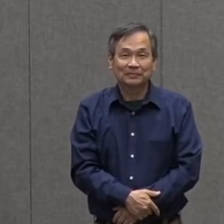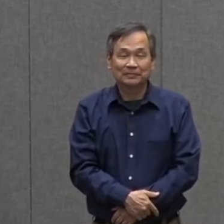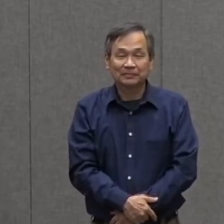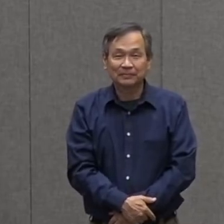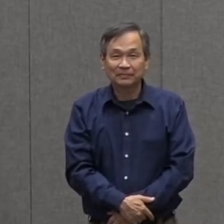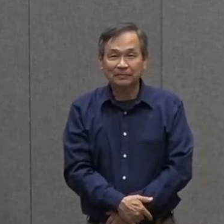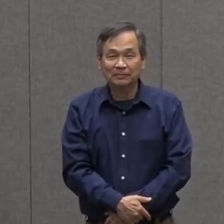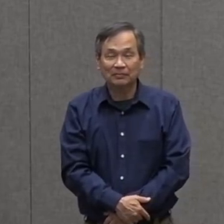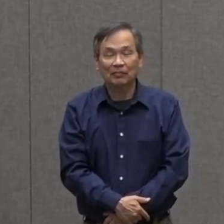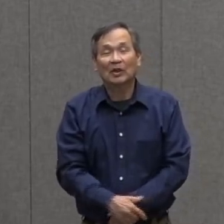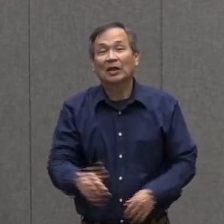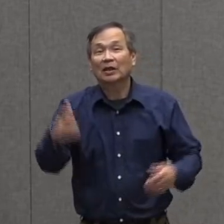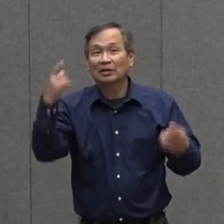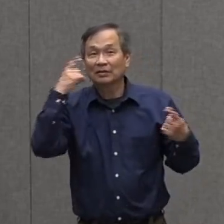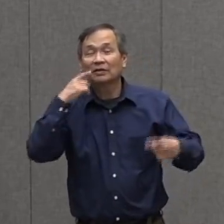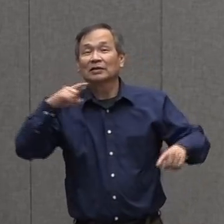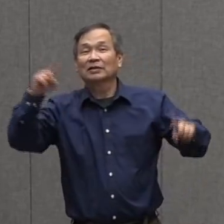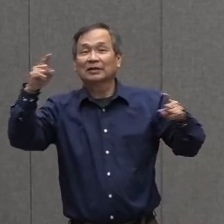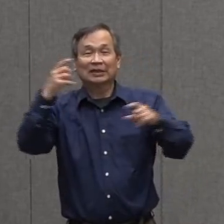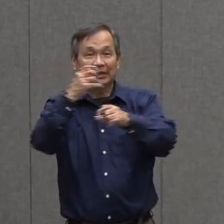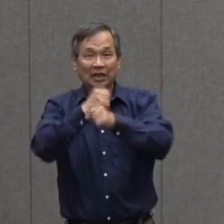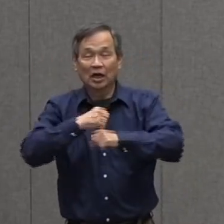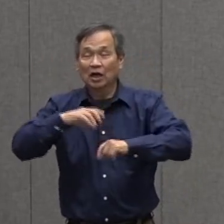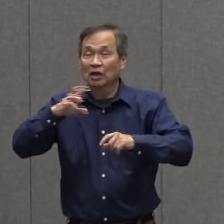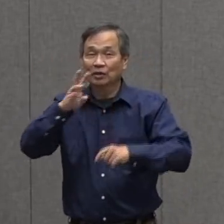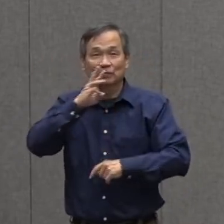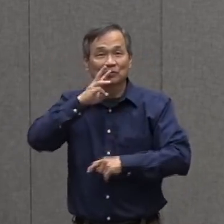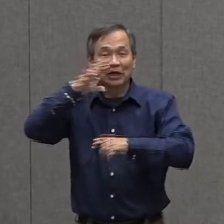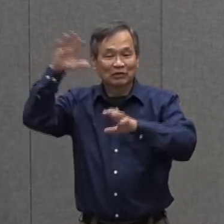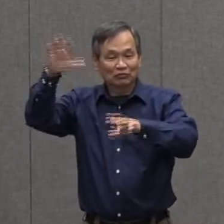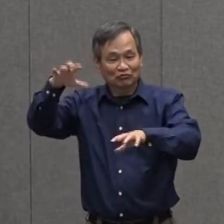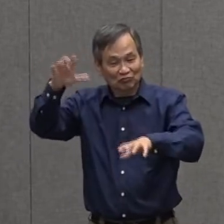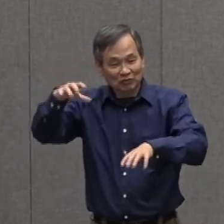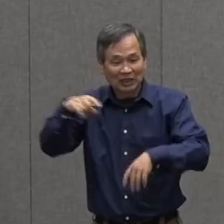Because they were able to get all that rain, all of the animals were able to migrate